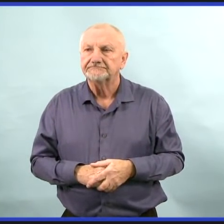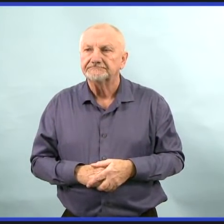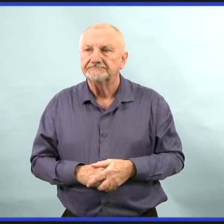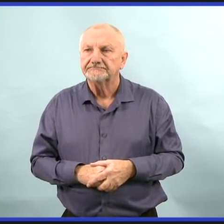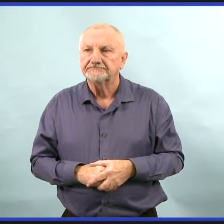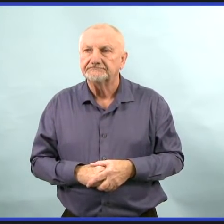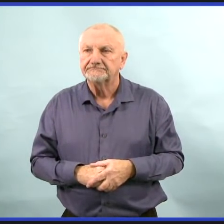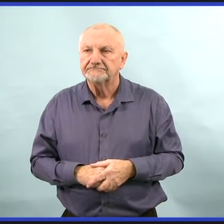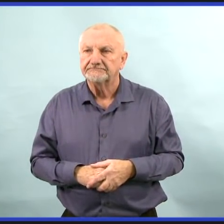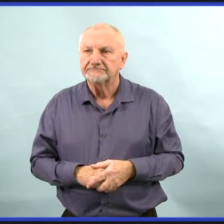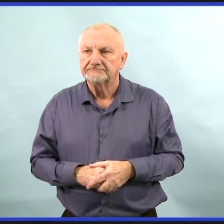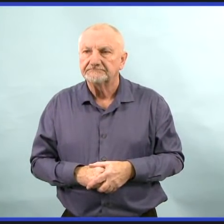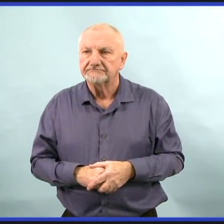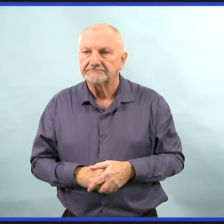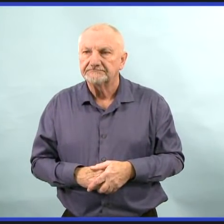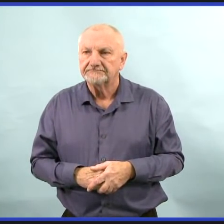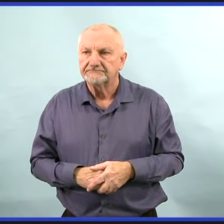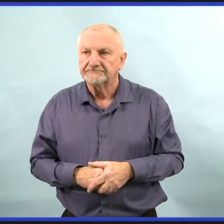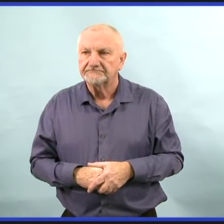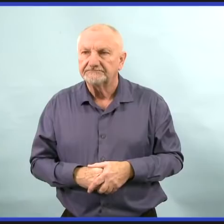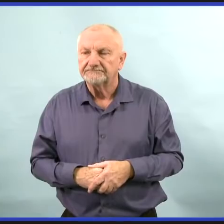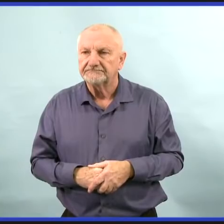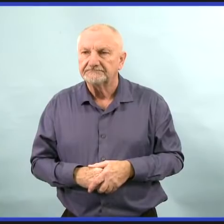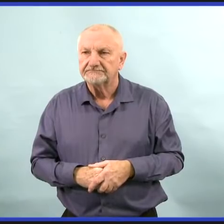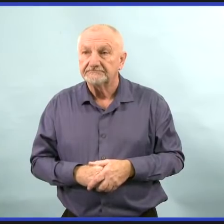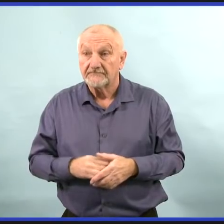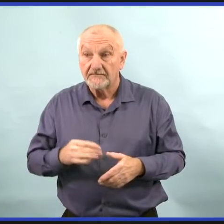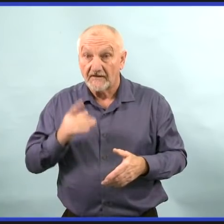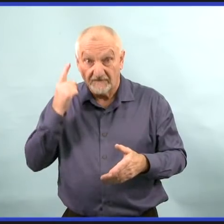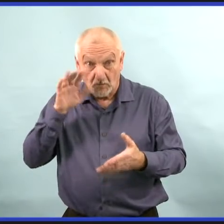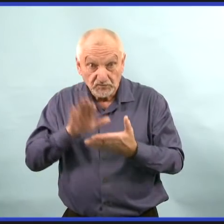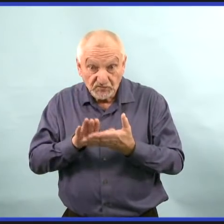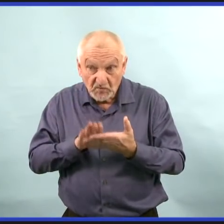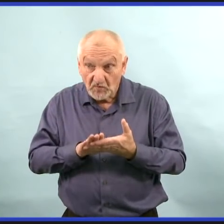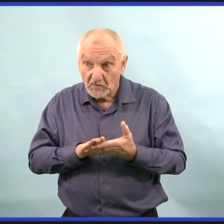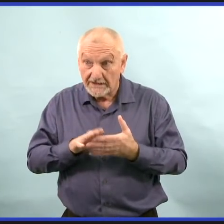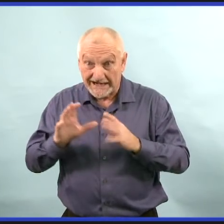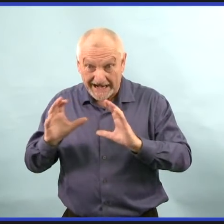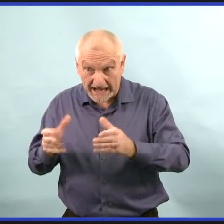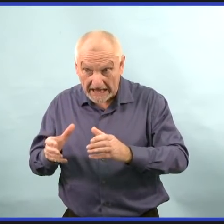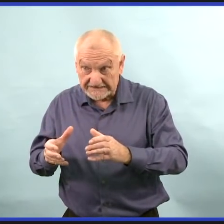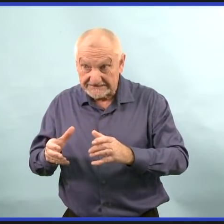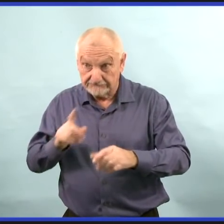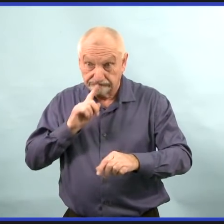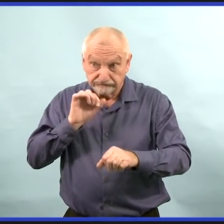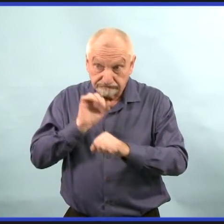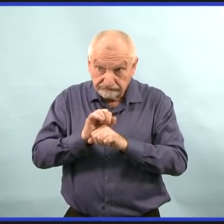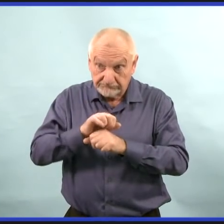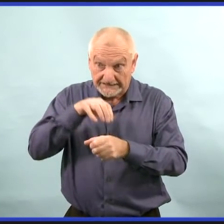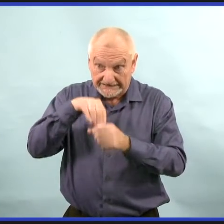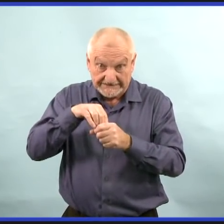related to in uh in school uh issues and how things will be uh taken care of i'll